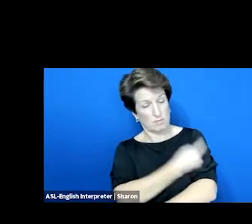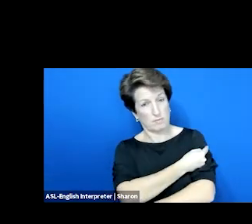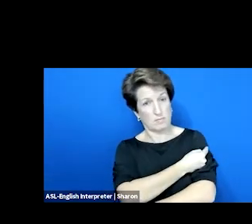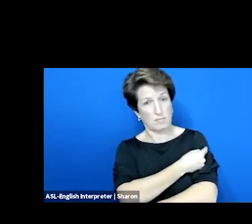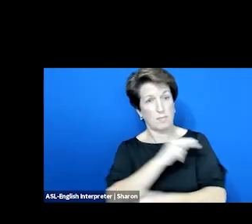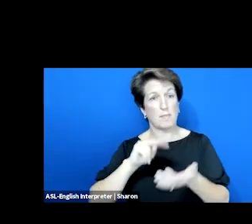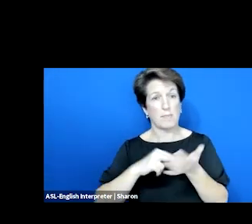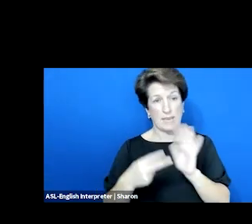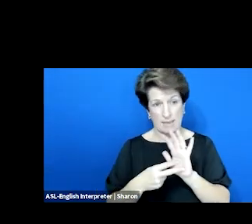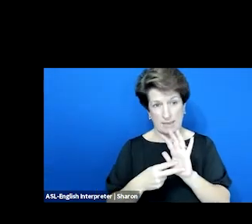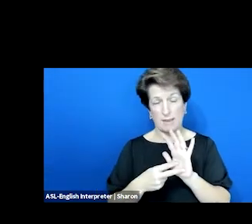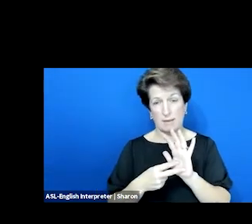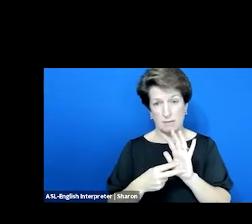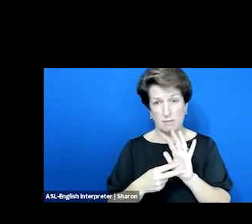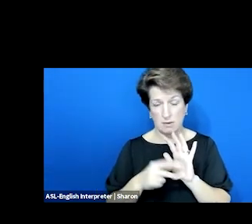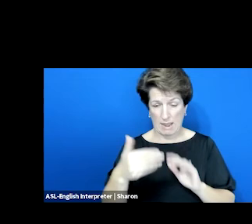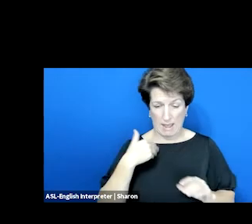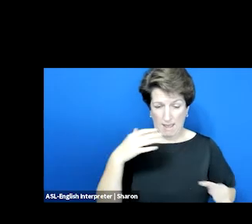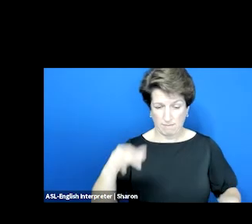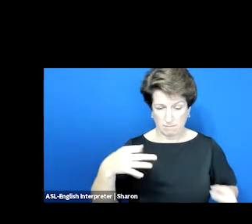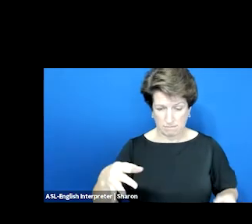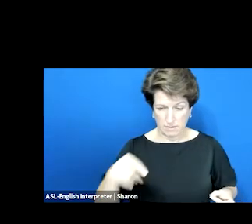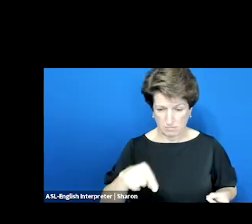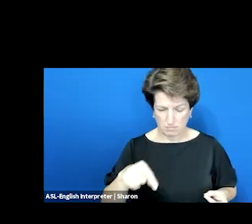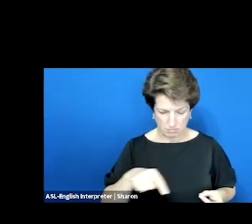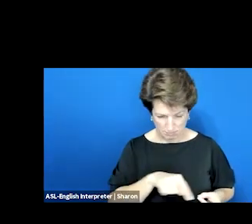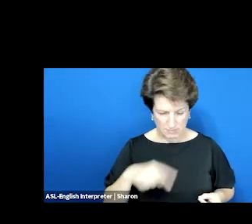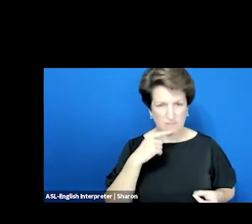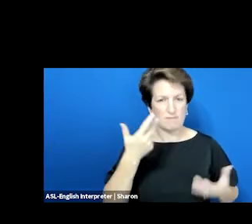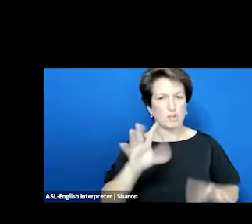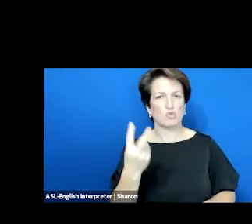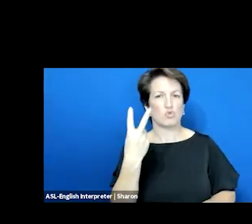line to mail you a copy of your vaccine receipt with a QR code. It may take like a week